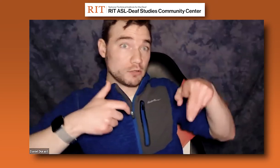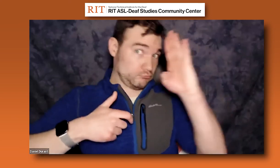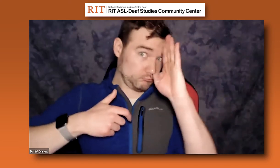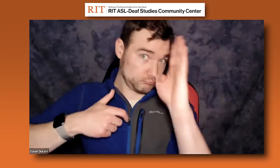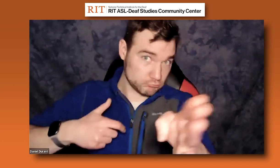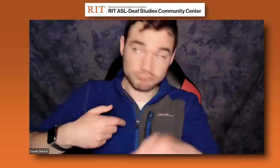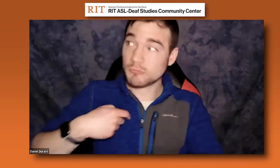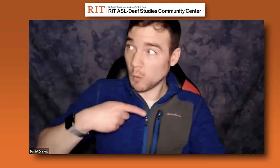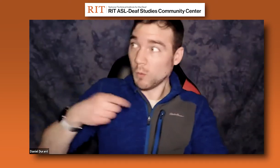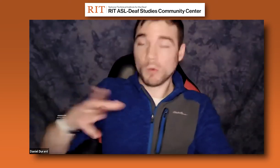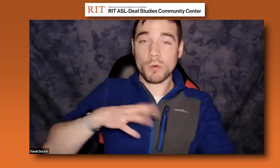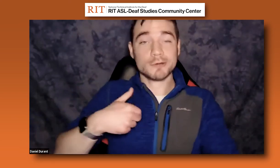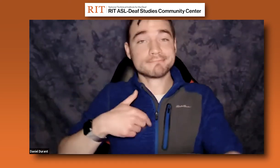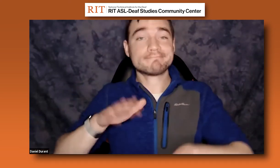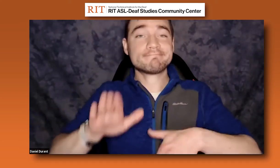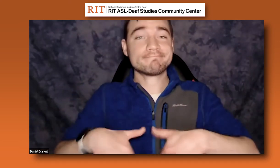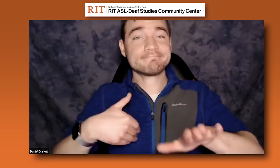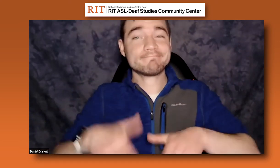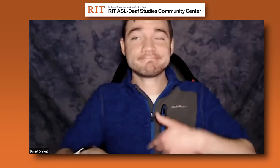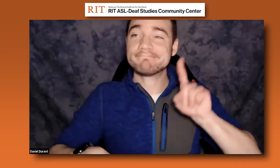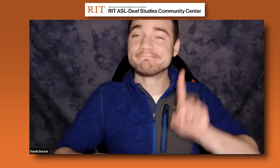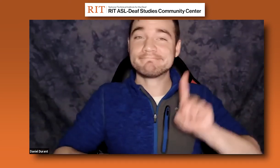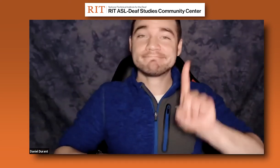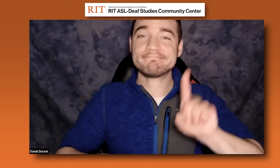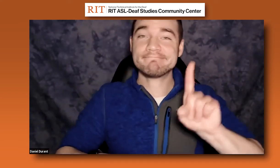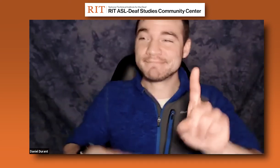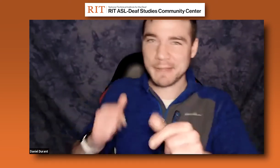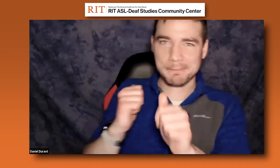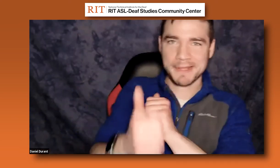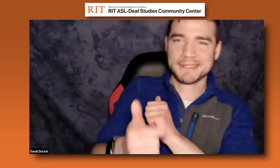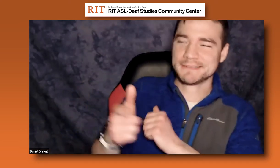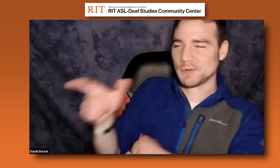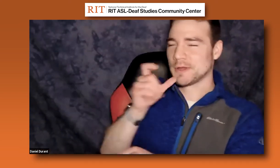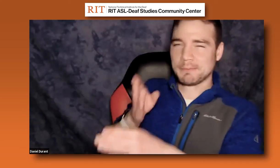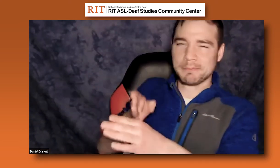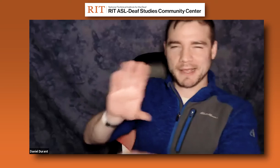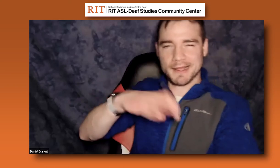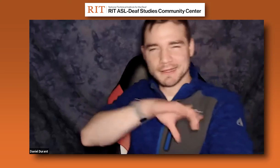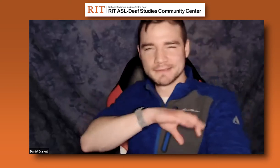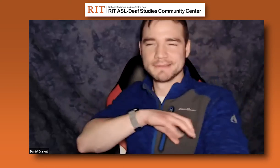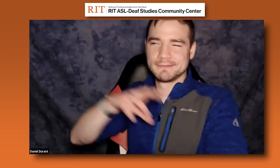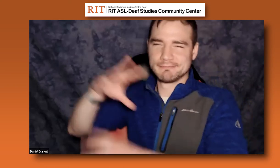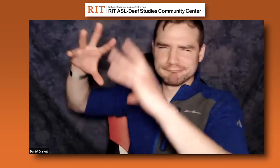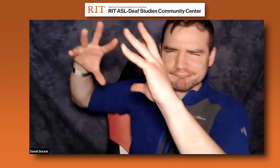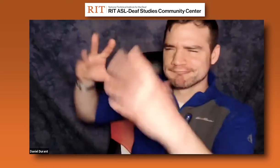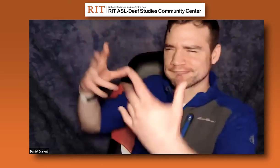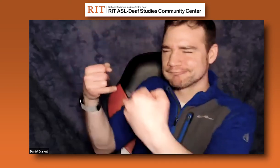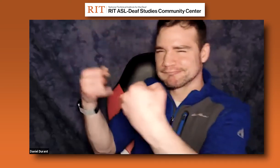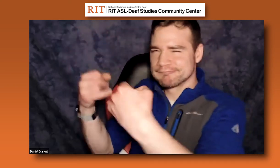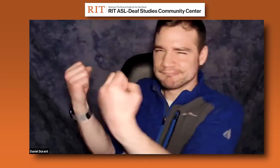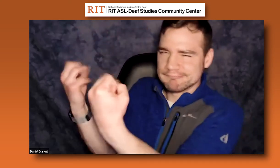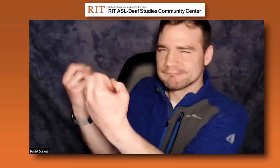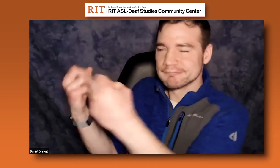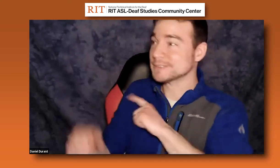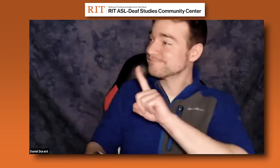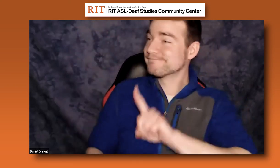"OK, you're gonna walk straight down the hall," and they would tell me when to go, and I would walk past the main characters, who were having some dialogue